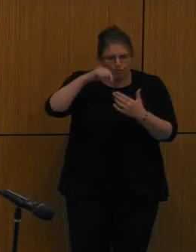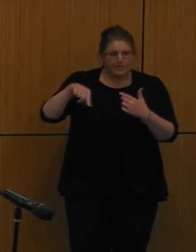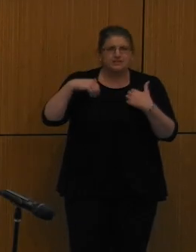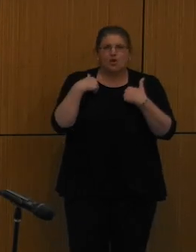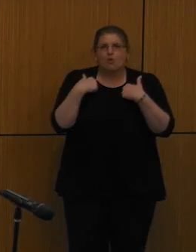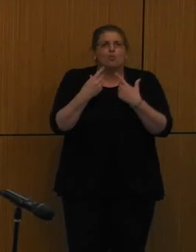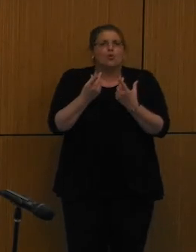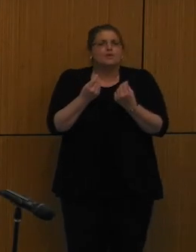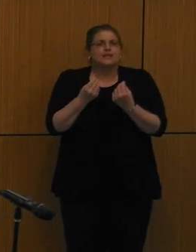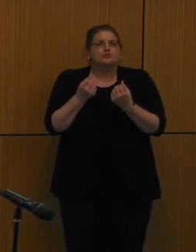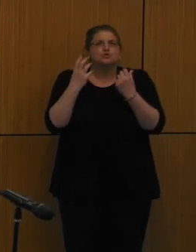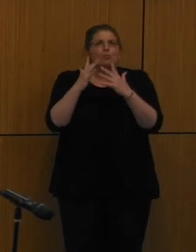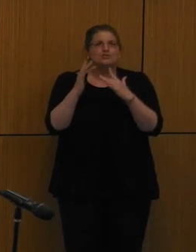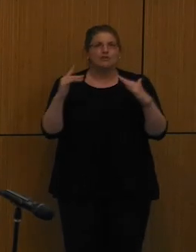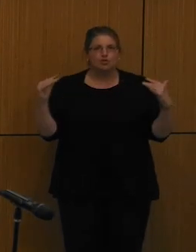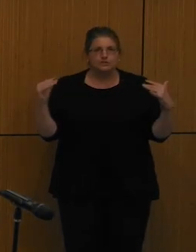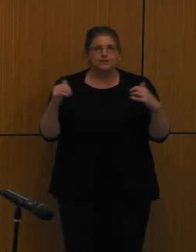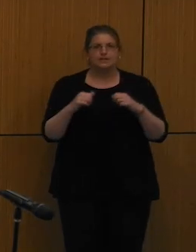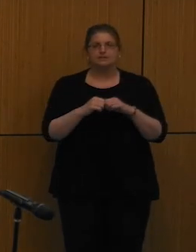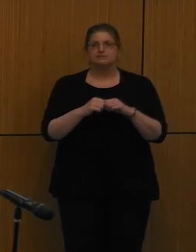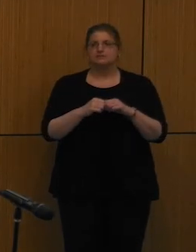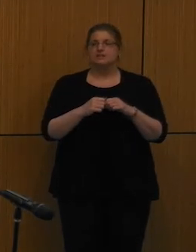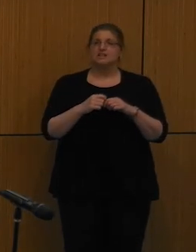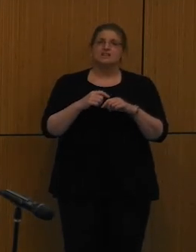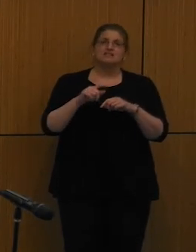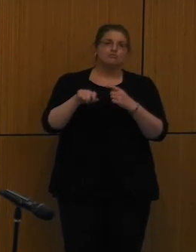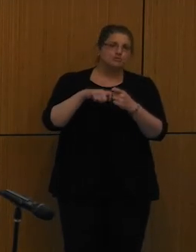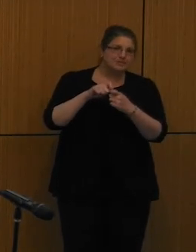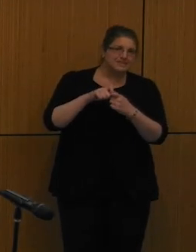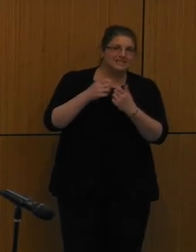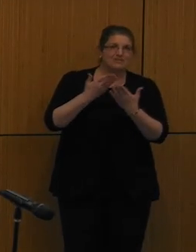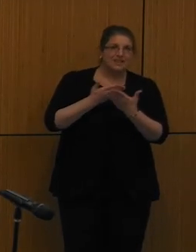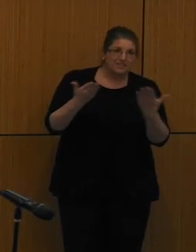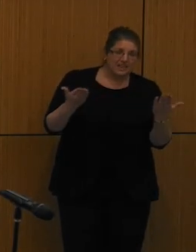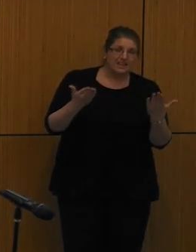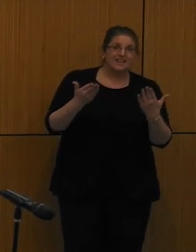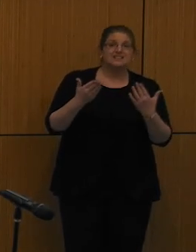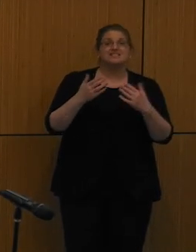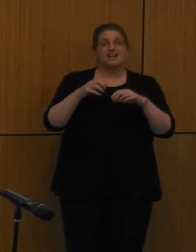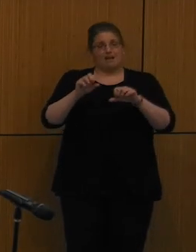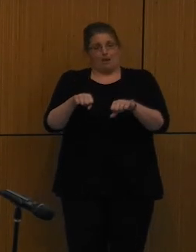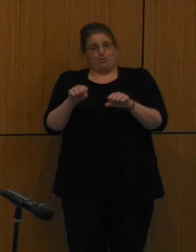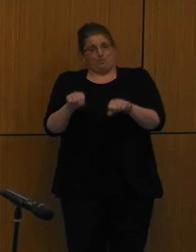There's certain mechanisms and certain, metabolic capabilities that these organisms have that